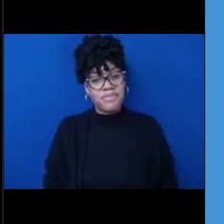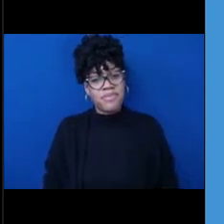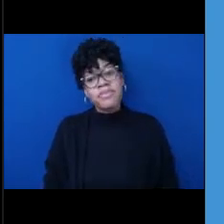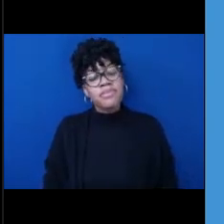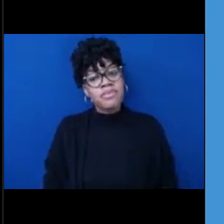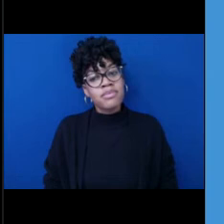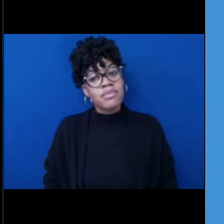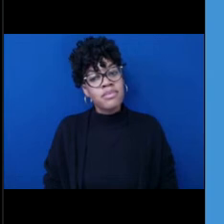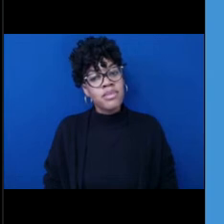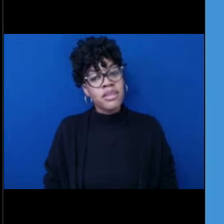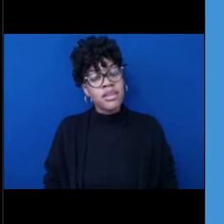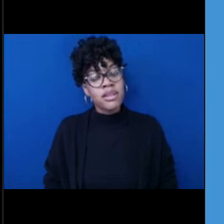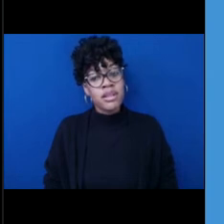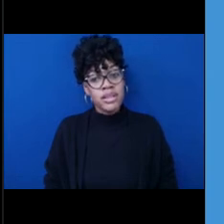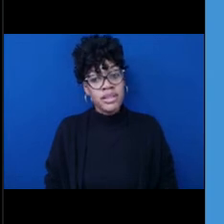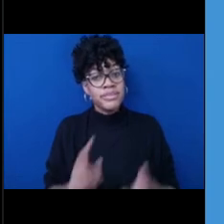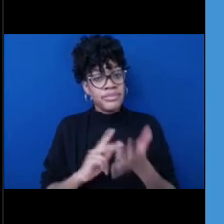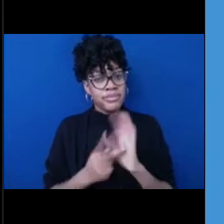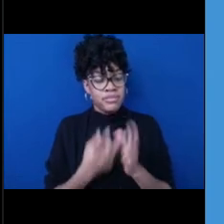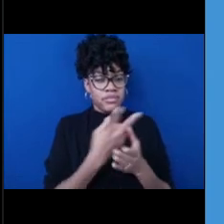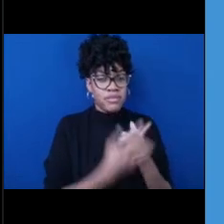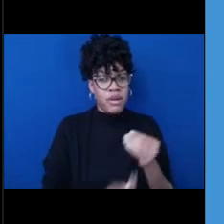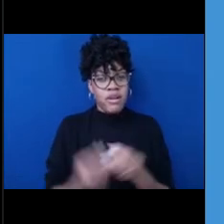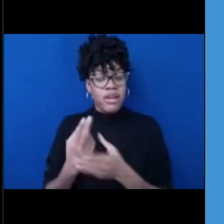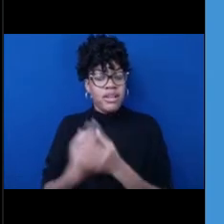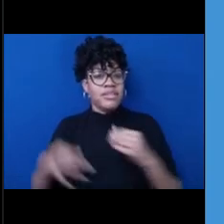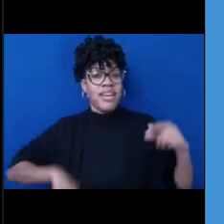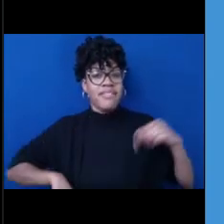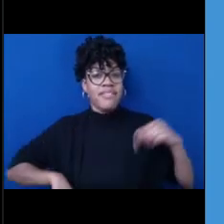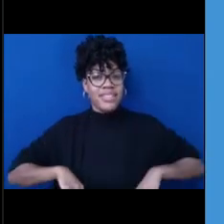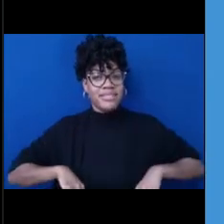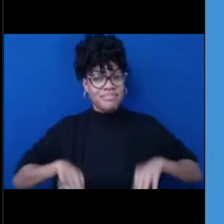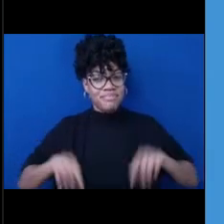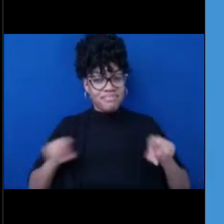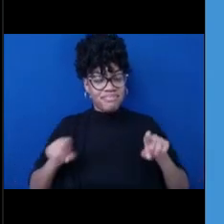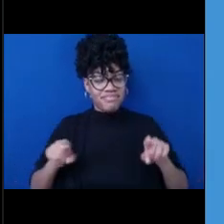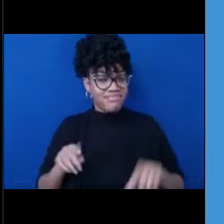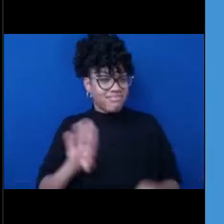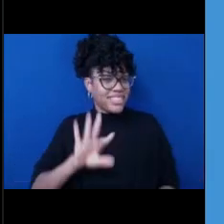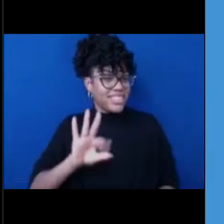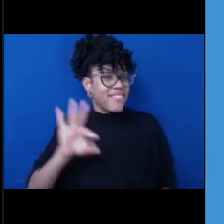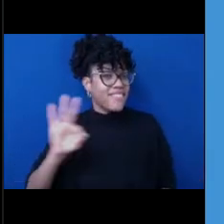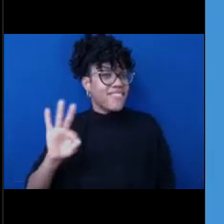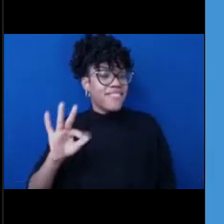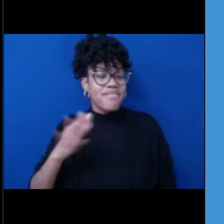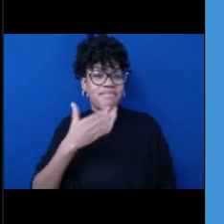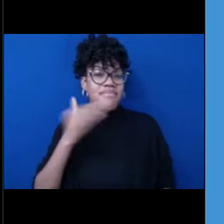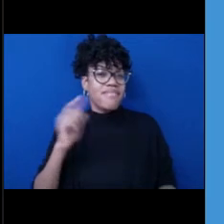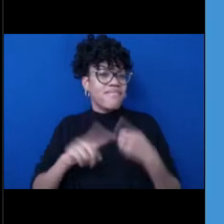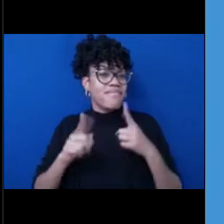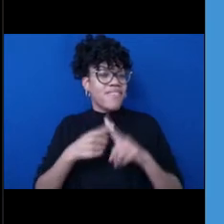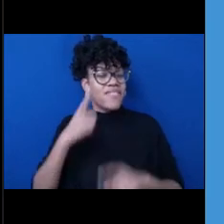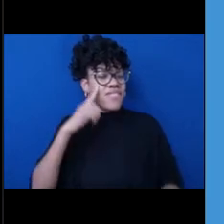So they both benefit. BFFs, best friends forever. You guys are so smart.